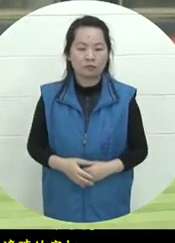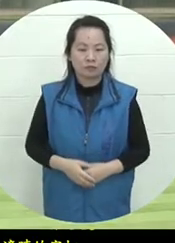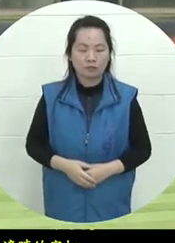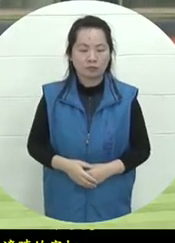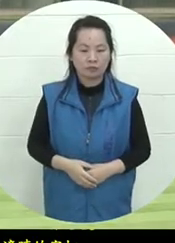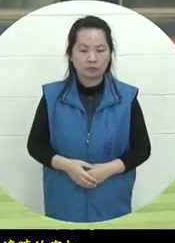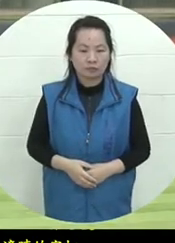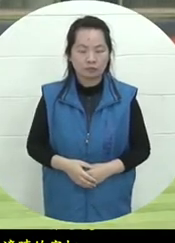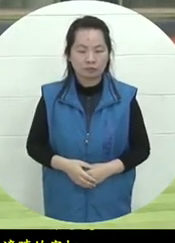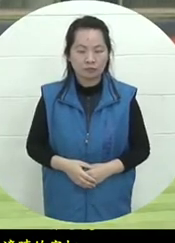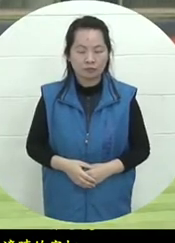the number of baseballs remains unchanged.